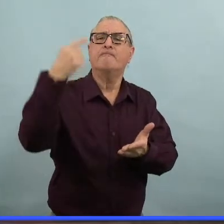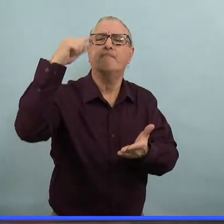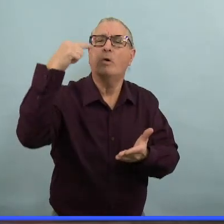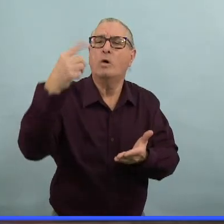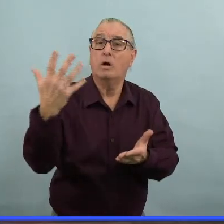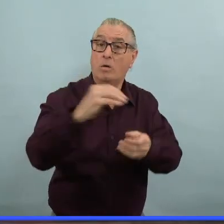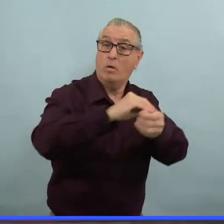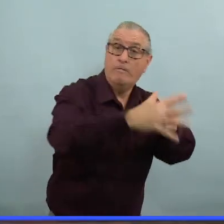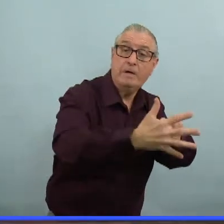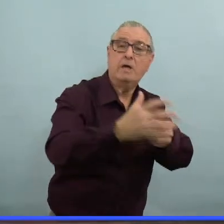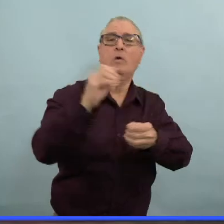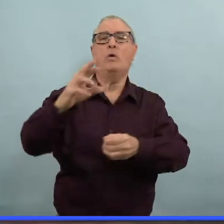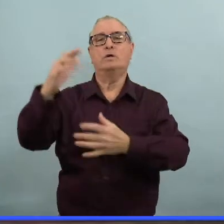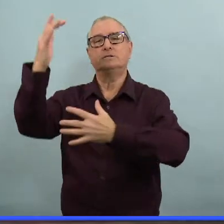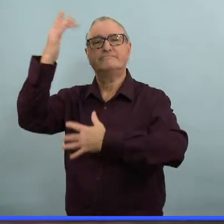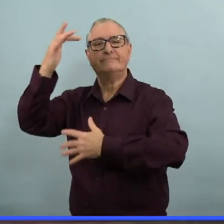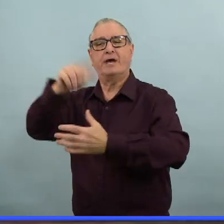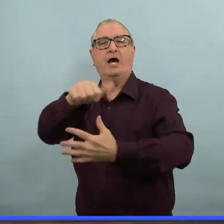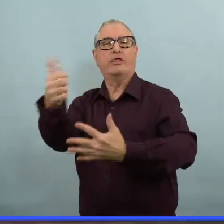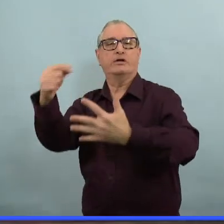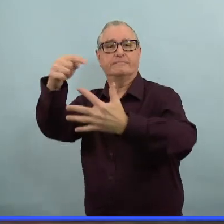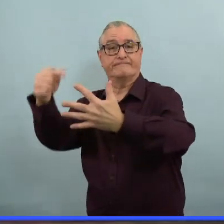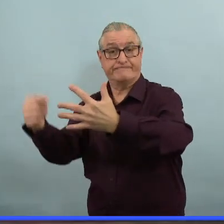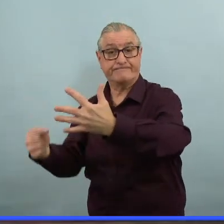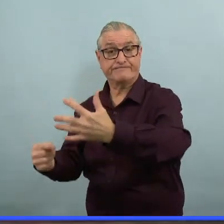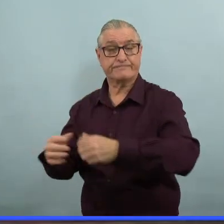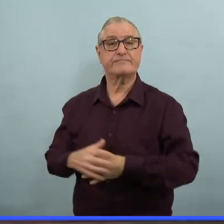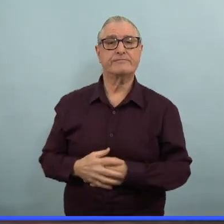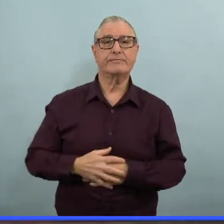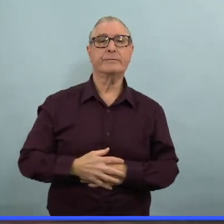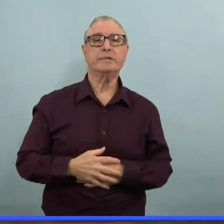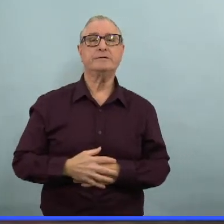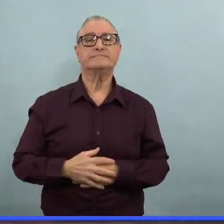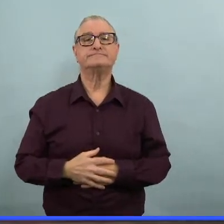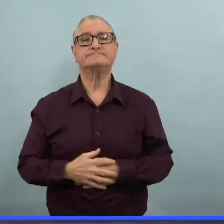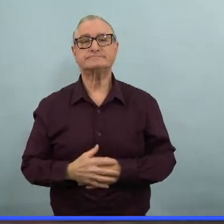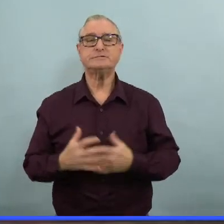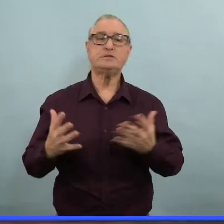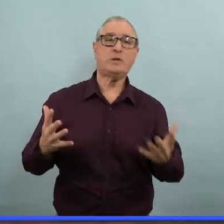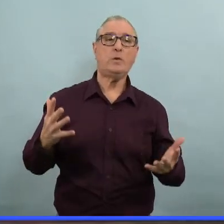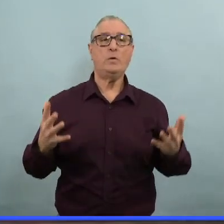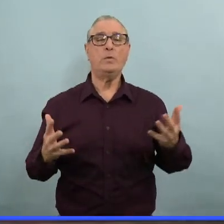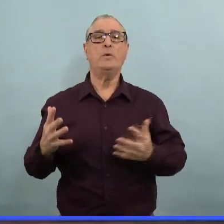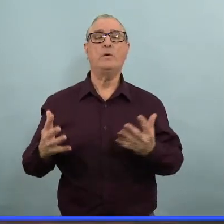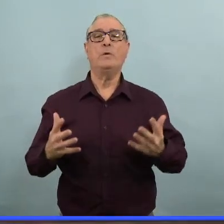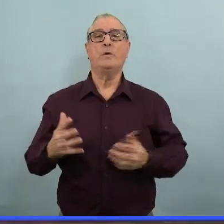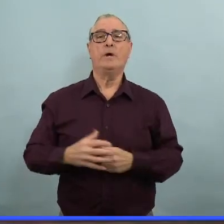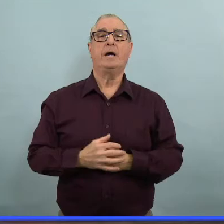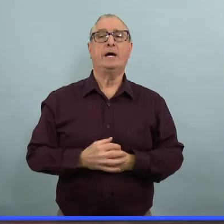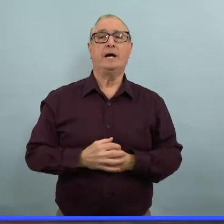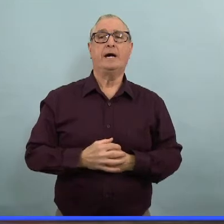uh that split where um in in some uh days up to about uh uh one third of them were there